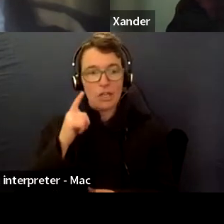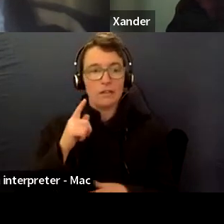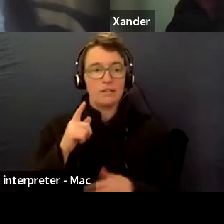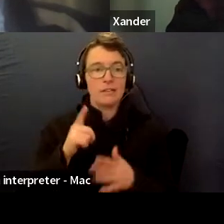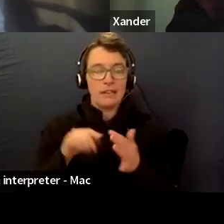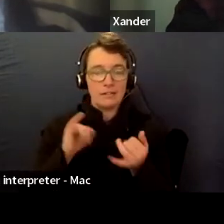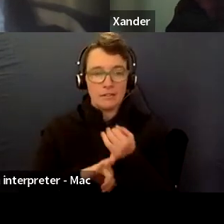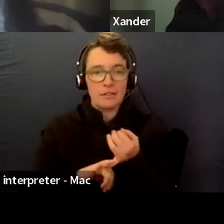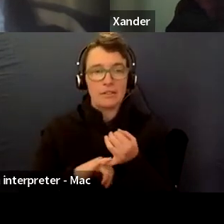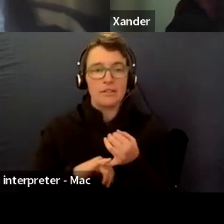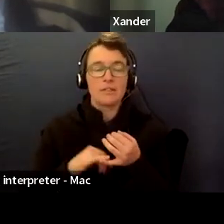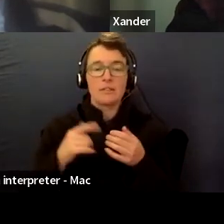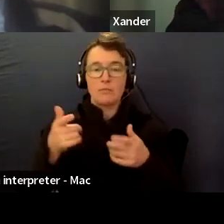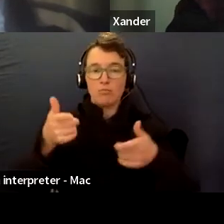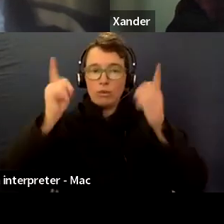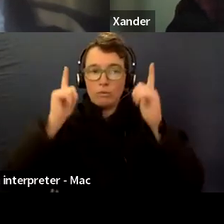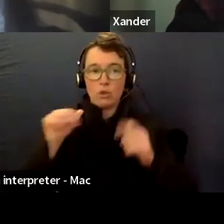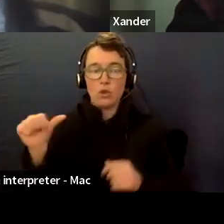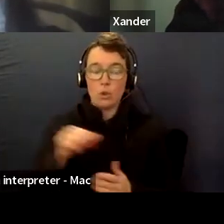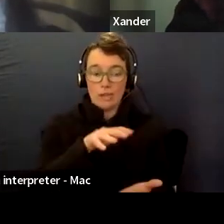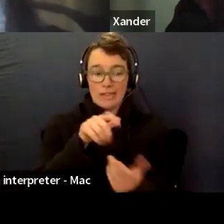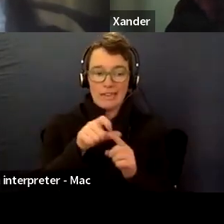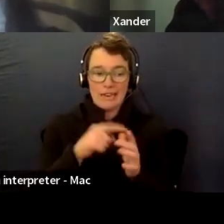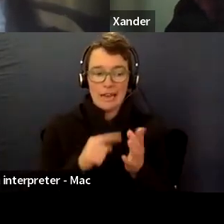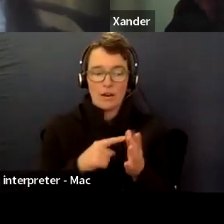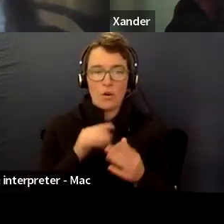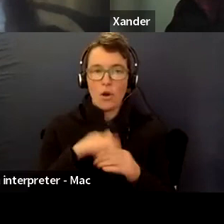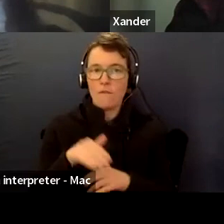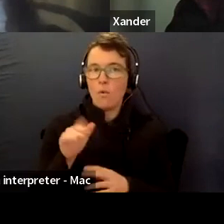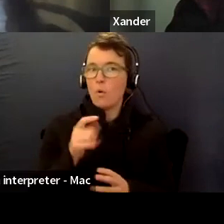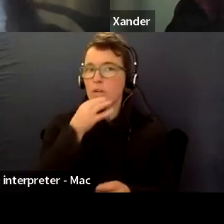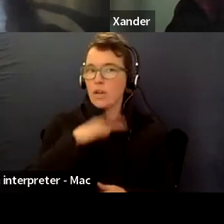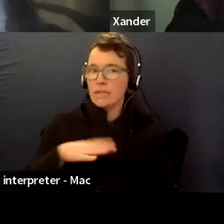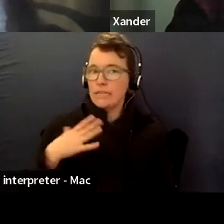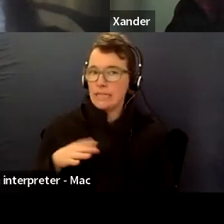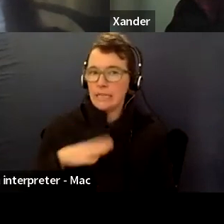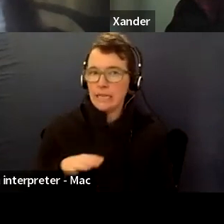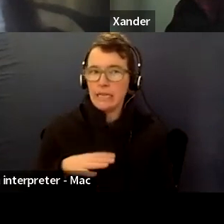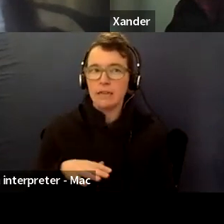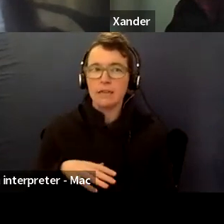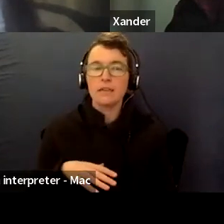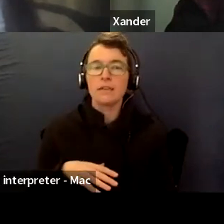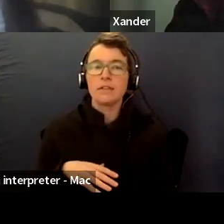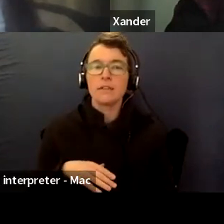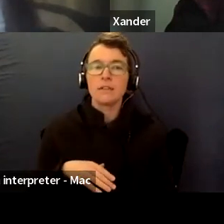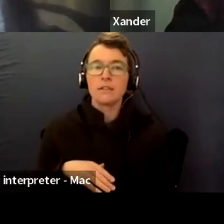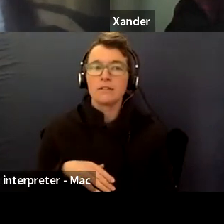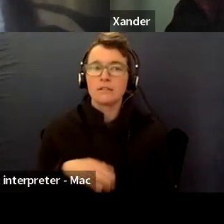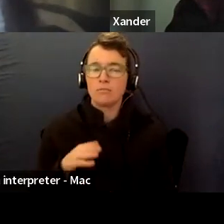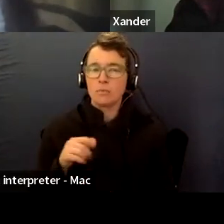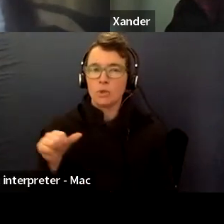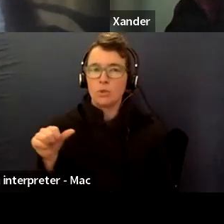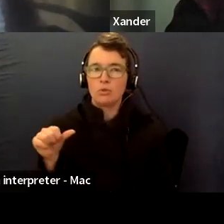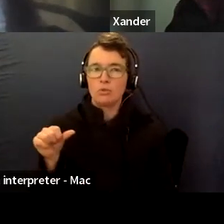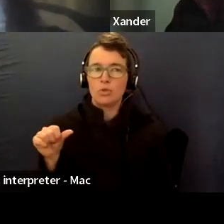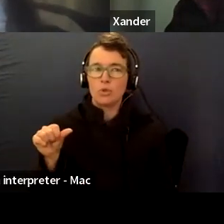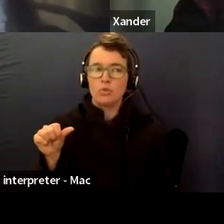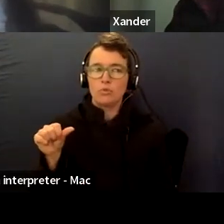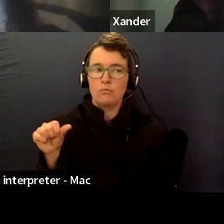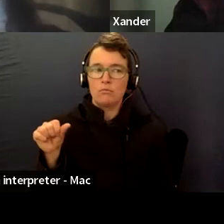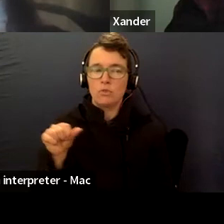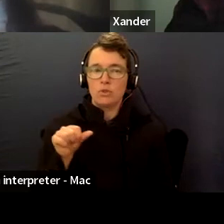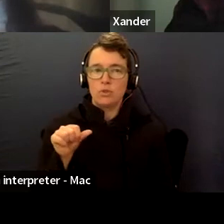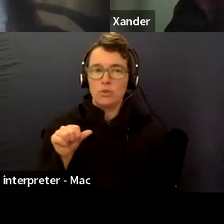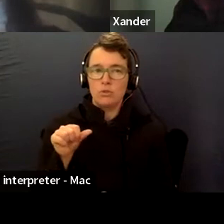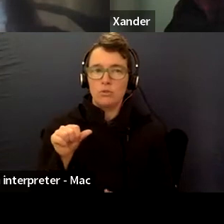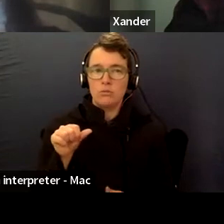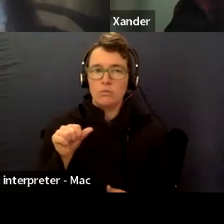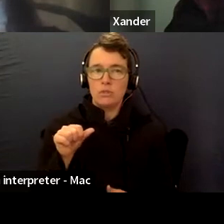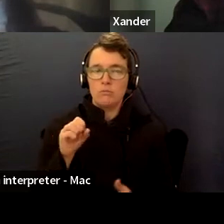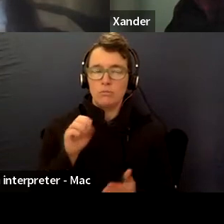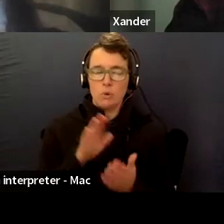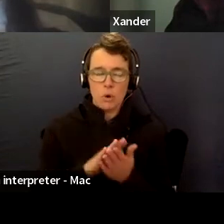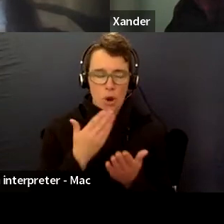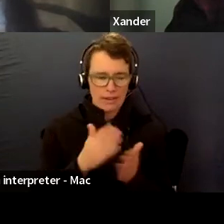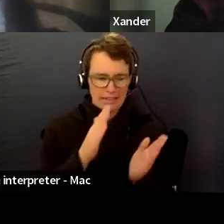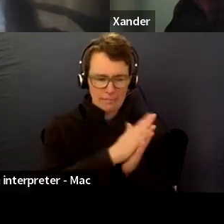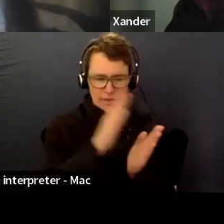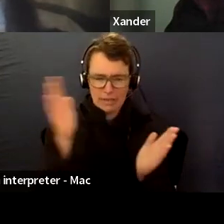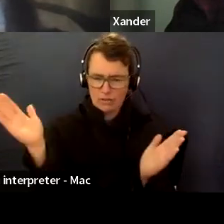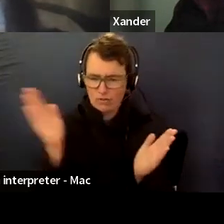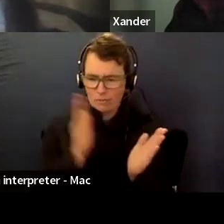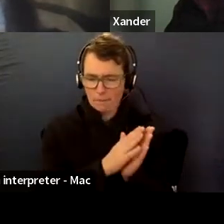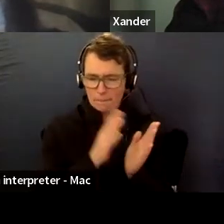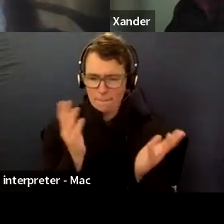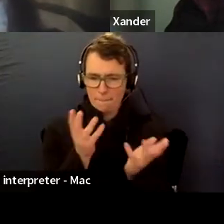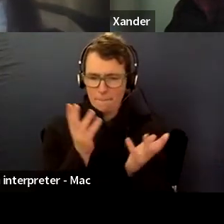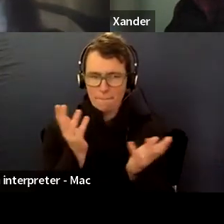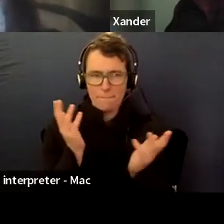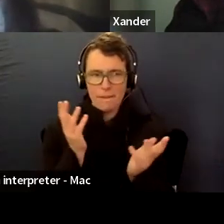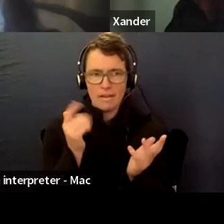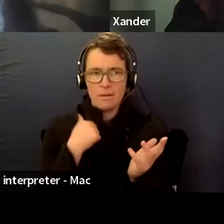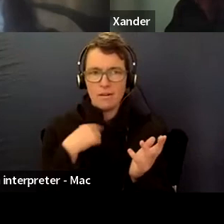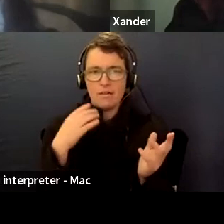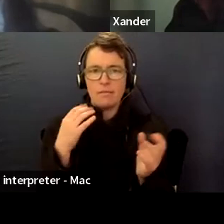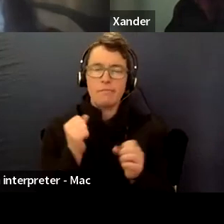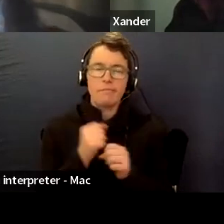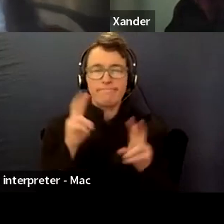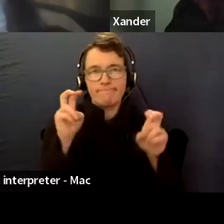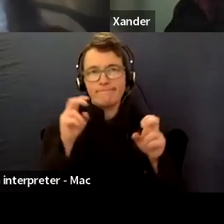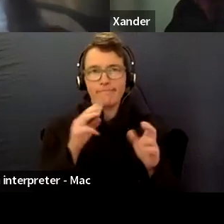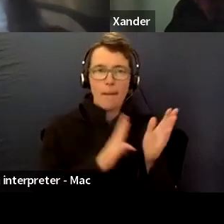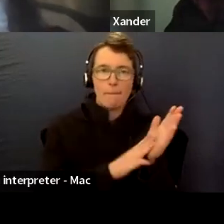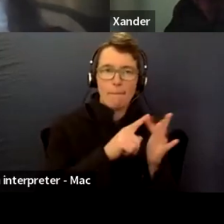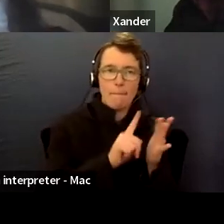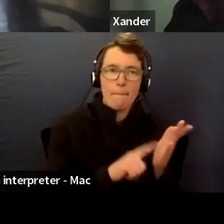on the needs of the student, and put them through a bit of a bit of a spectrum on from a specific words but for ease of x is to understand from our to extreme.